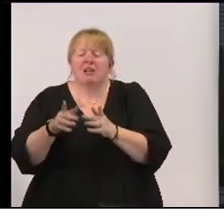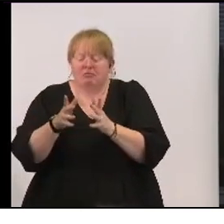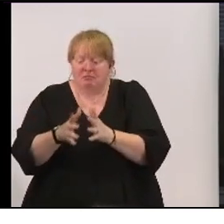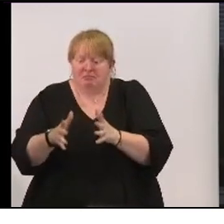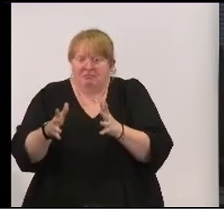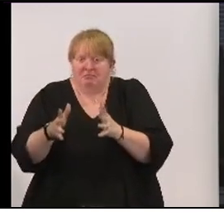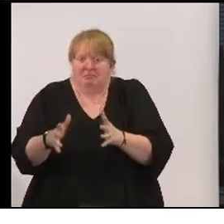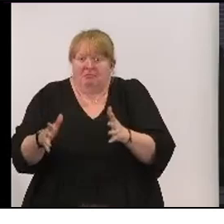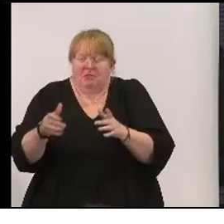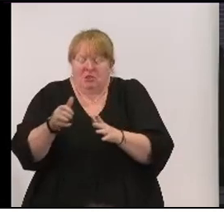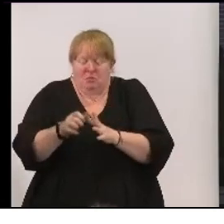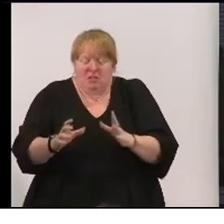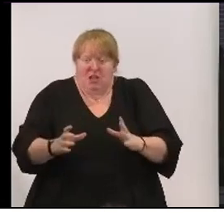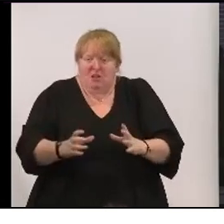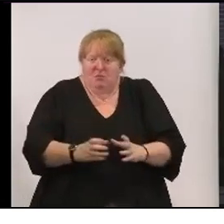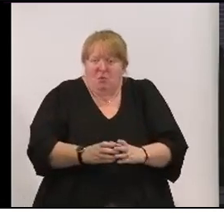Start small and with an atomic network.